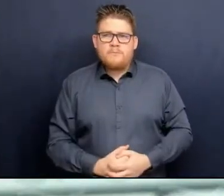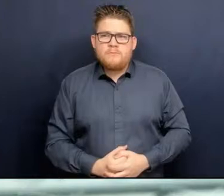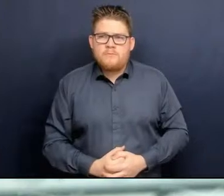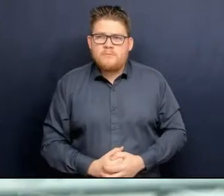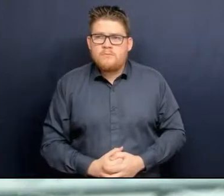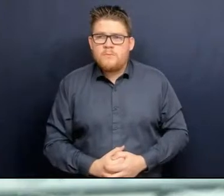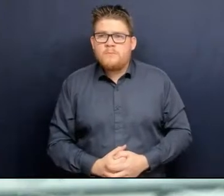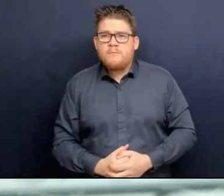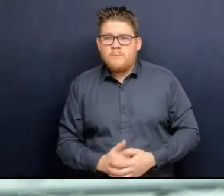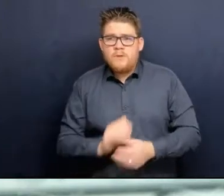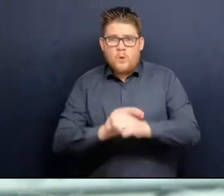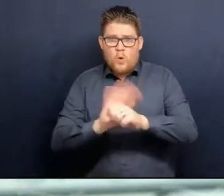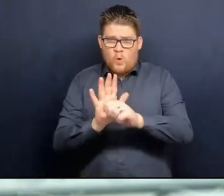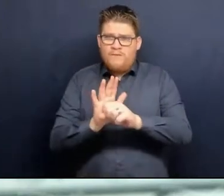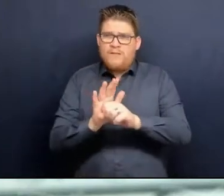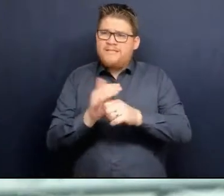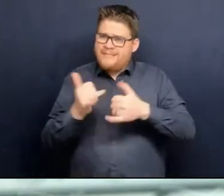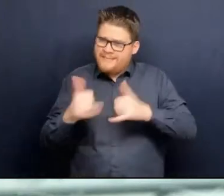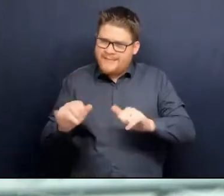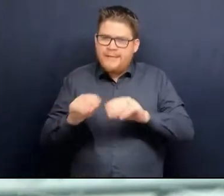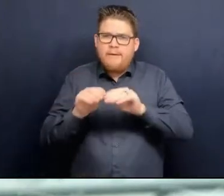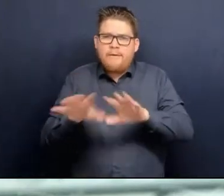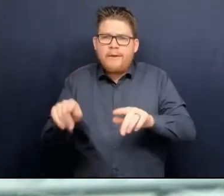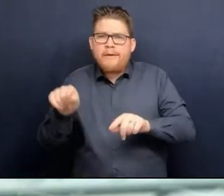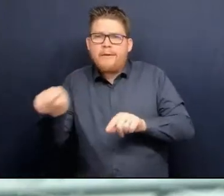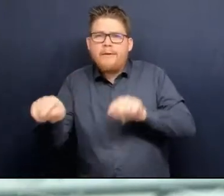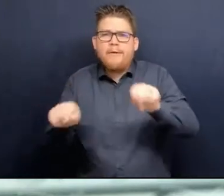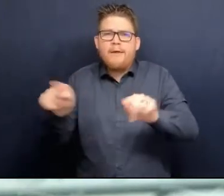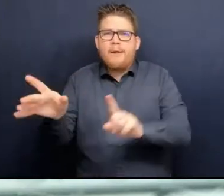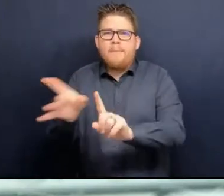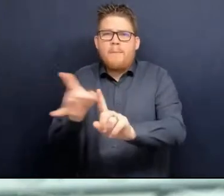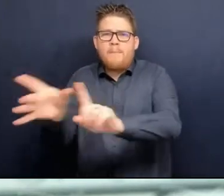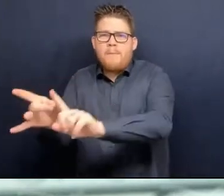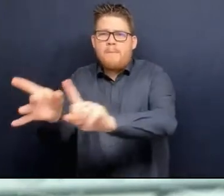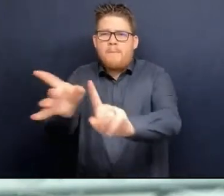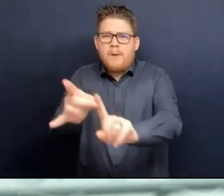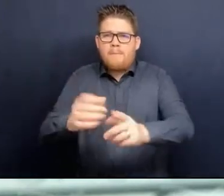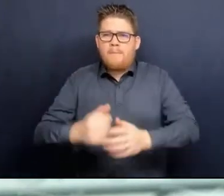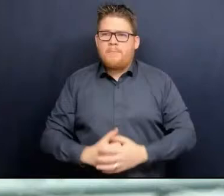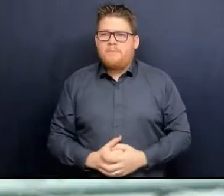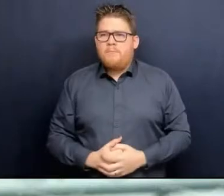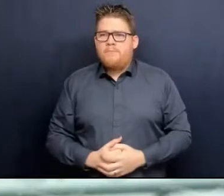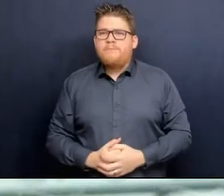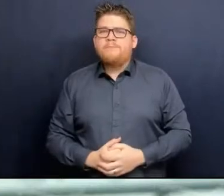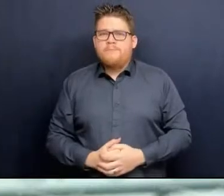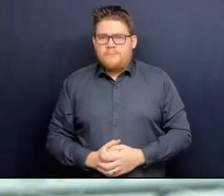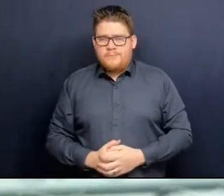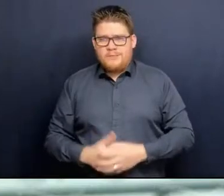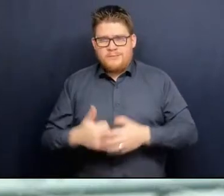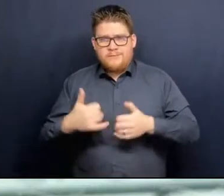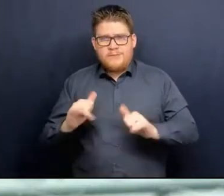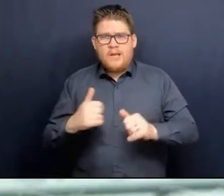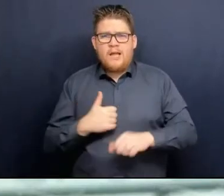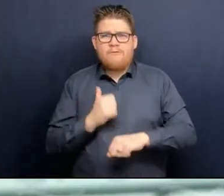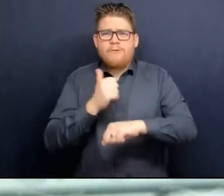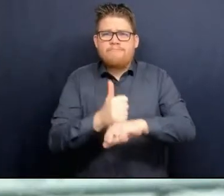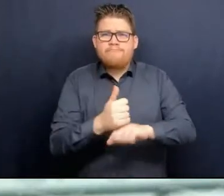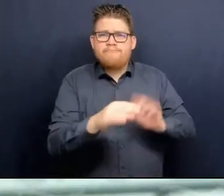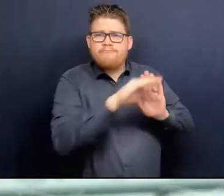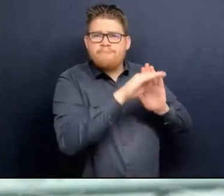transmission of this virus across the province, which is why those protections we have in place. Right now remain a